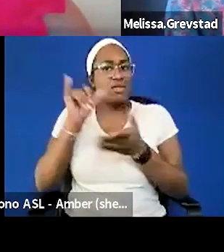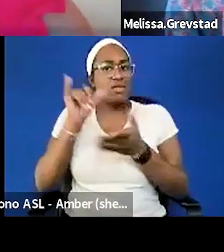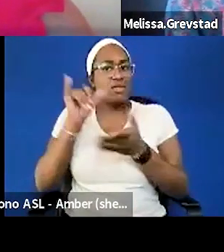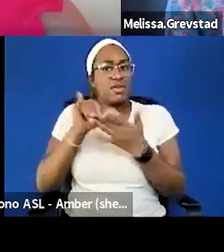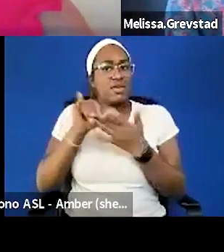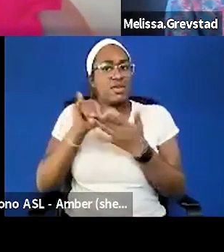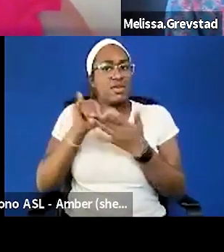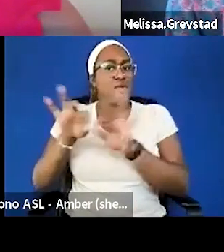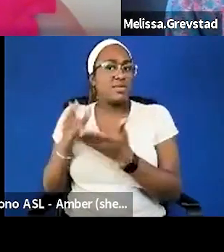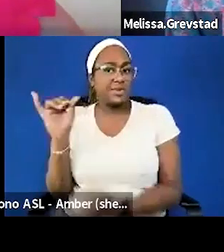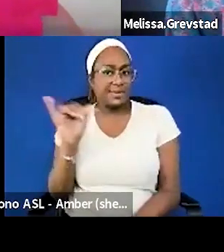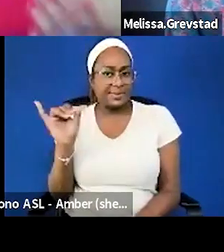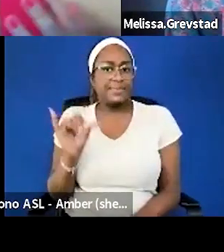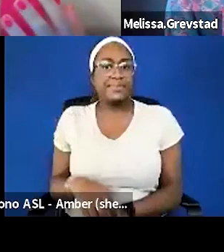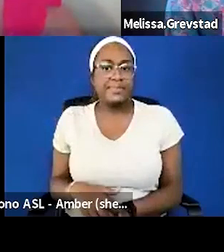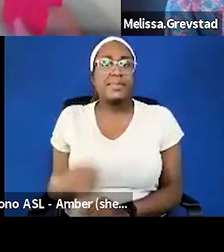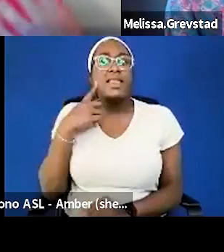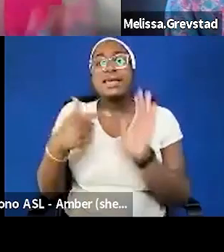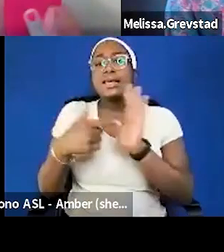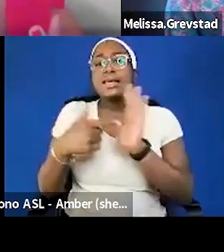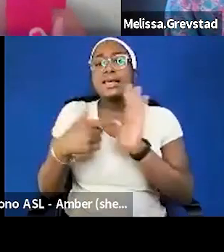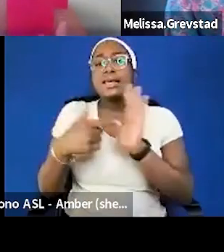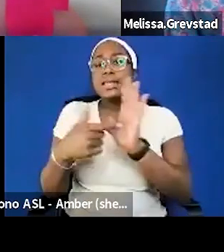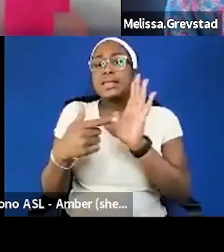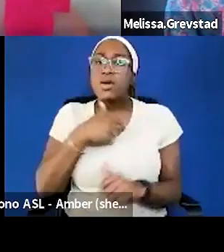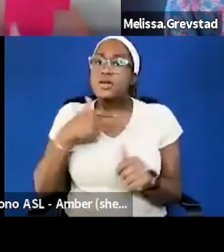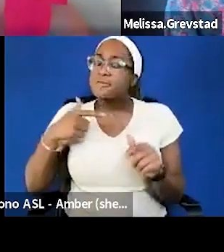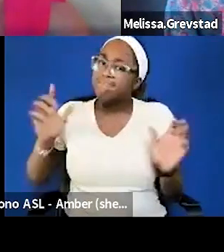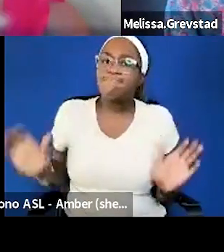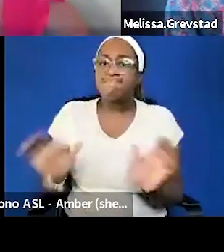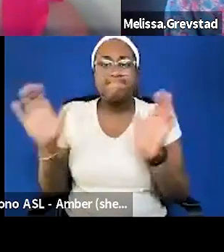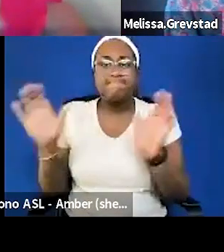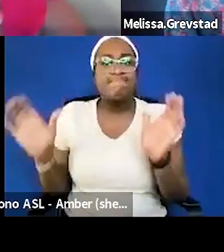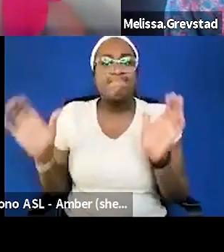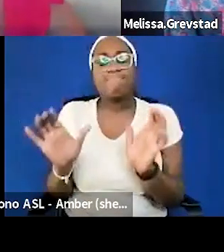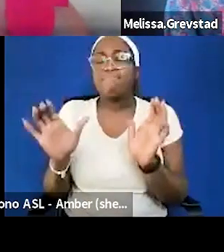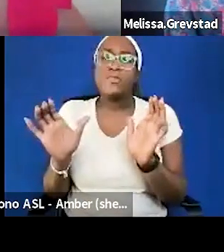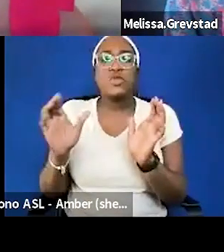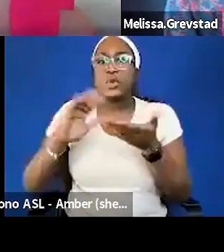And I think an example of how we're sort of activating our community, that liberation month.